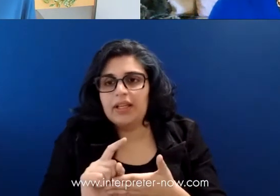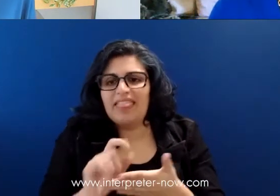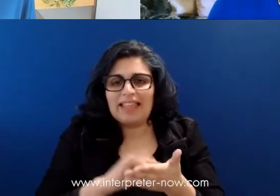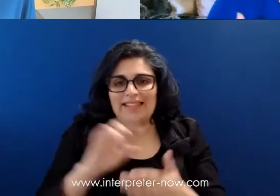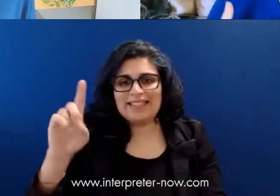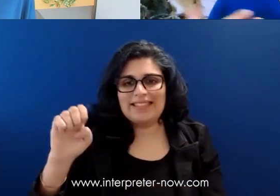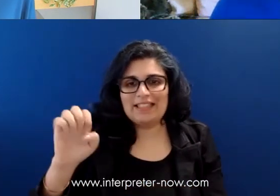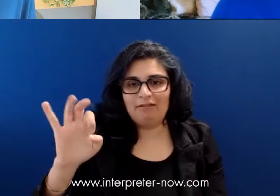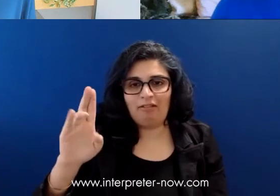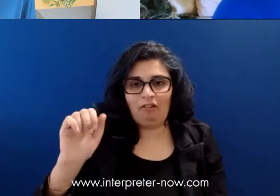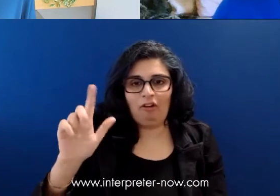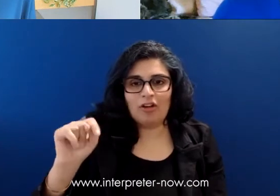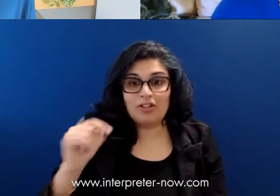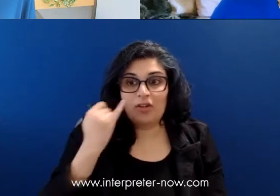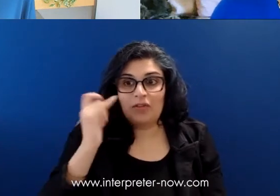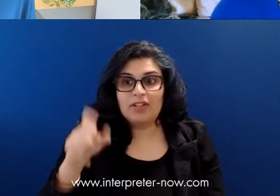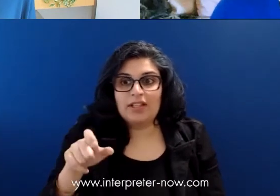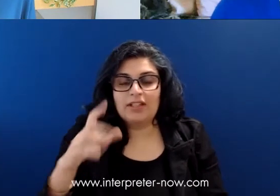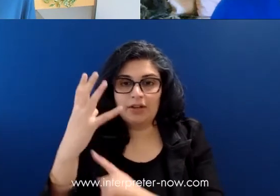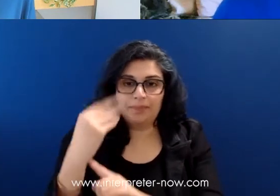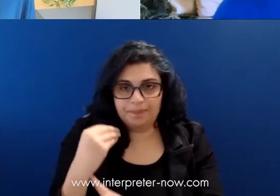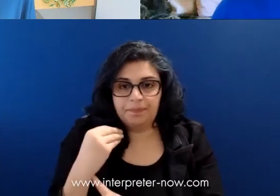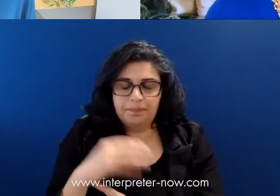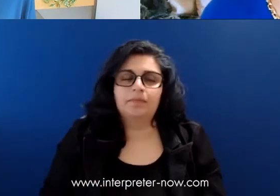So if you need to have your cameras off, if we need to change the timing, if you need